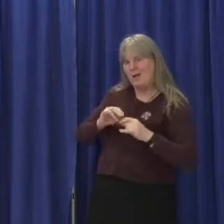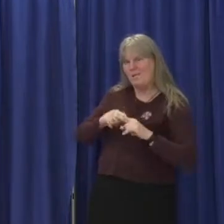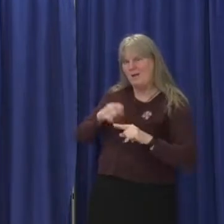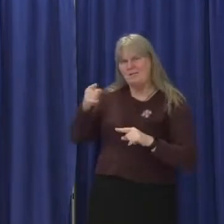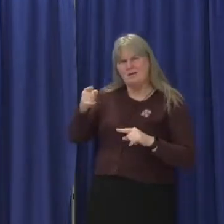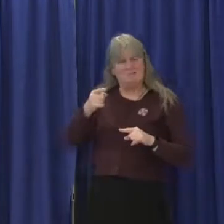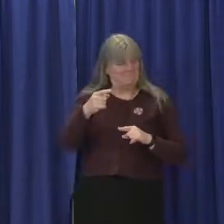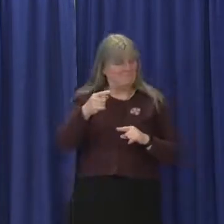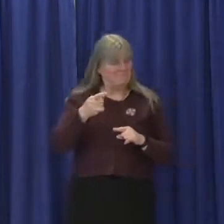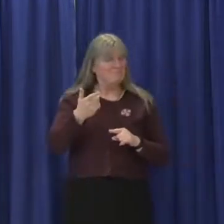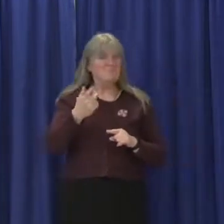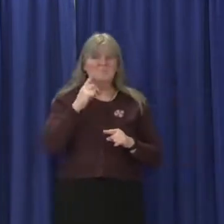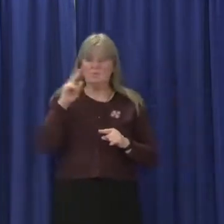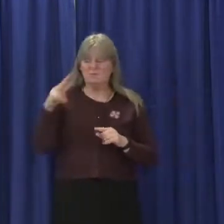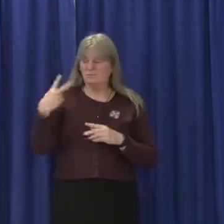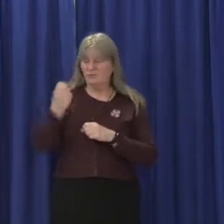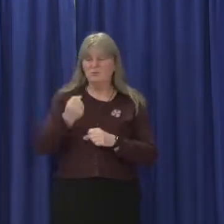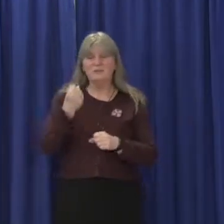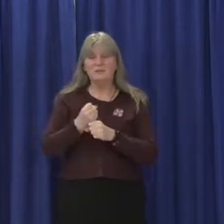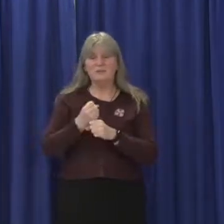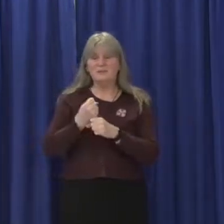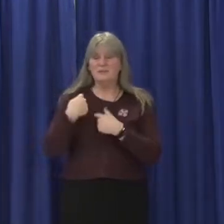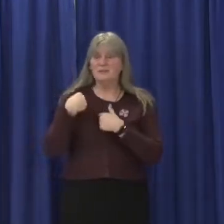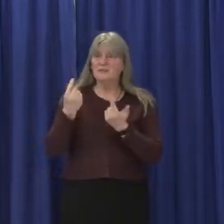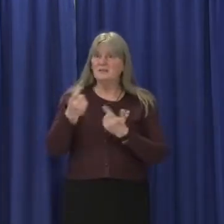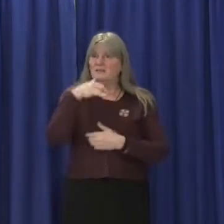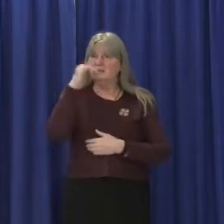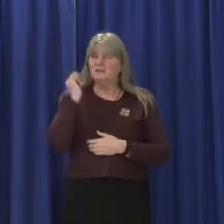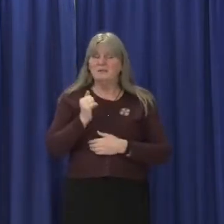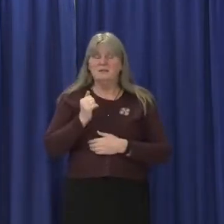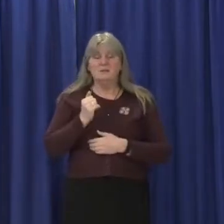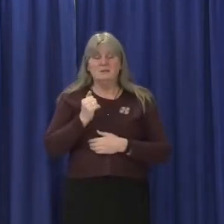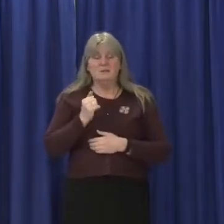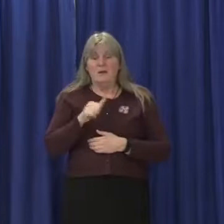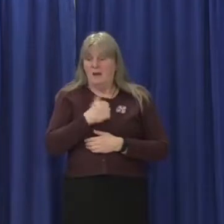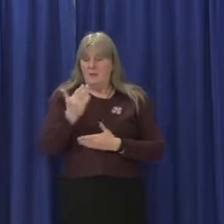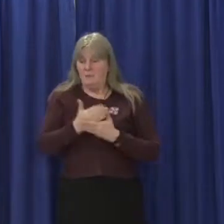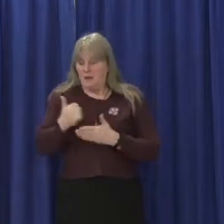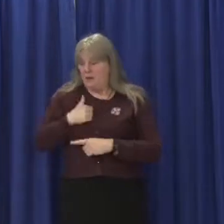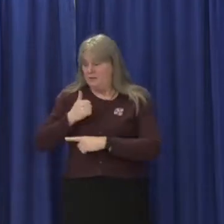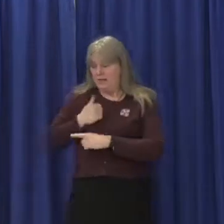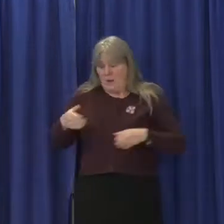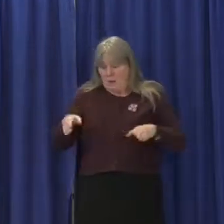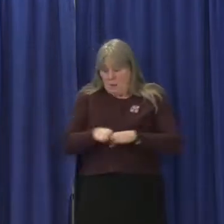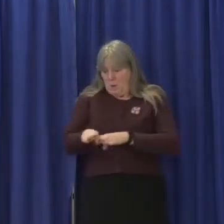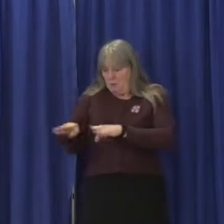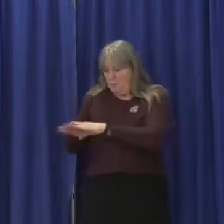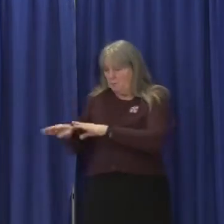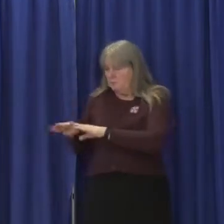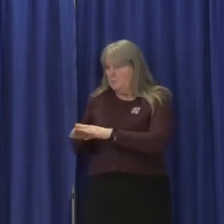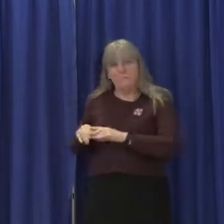taking a look at the last two years of, you know, the shutdowns in other jurisdictions compared to here. Being front-end loaded with